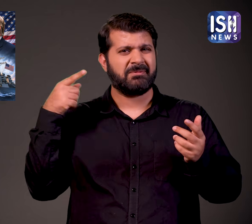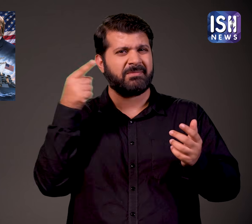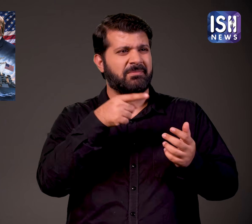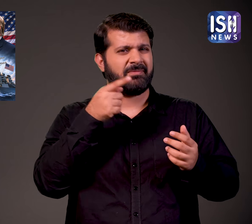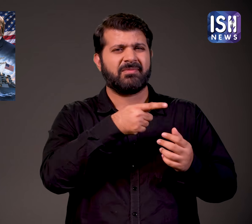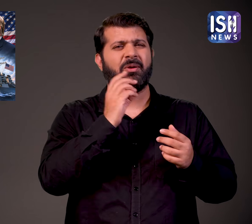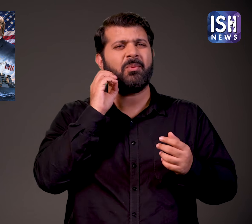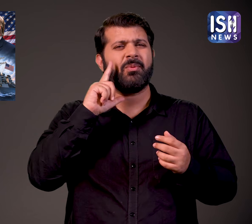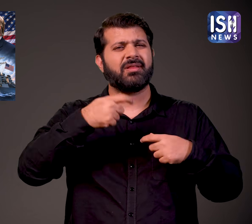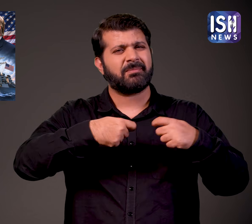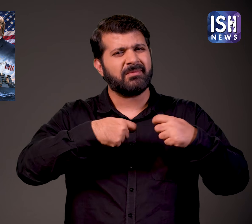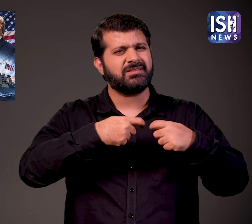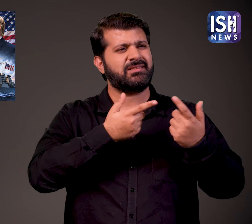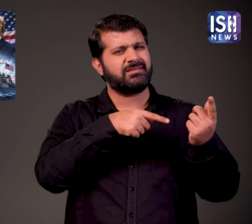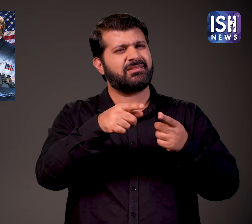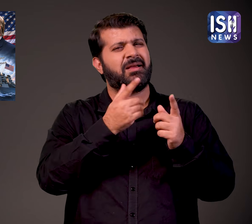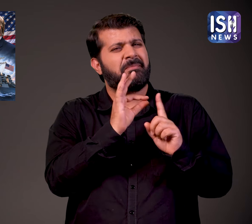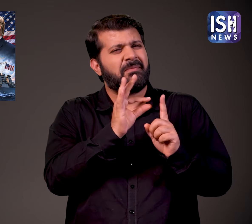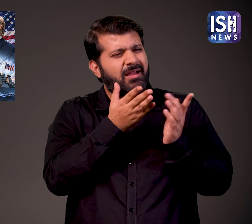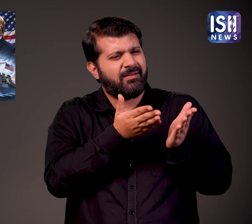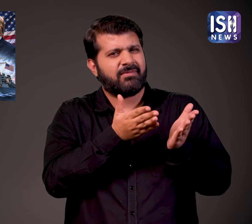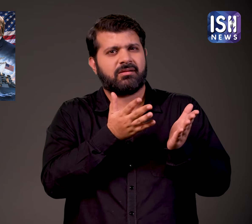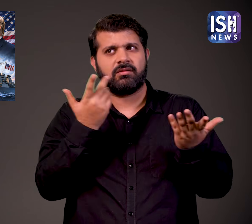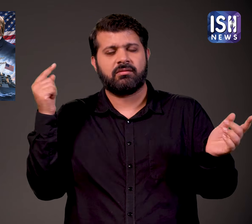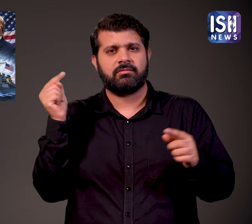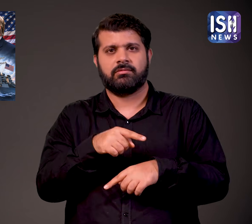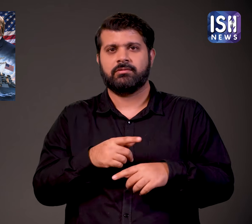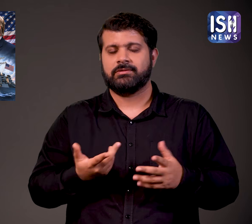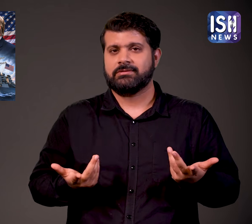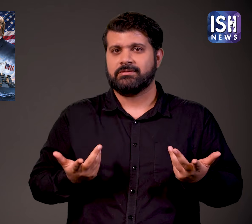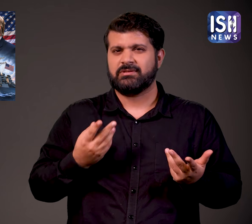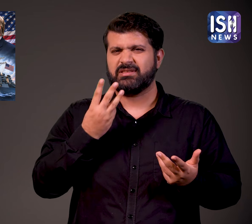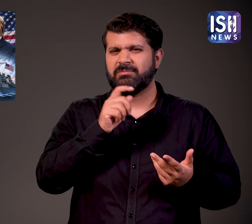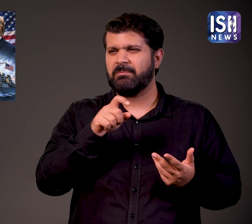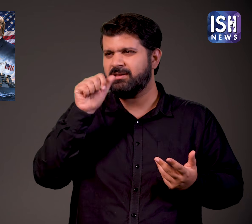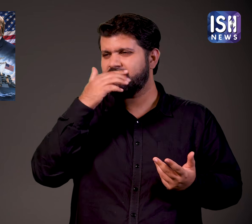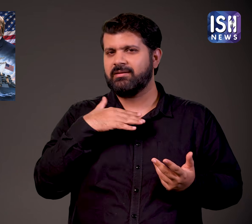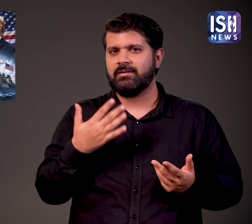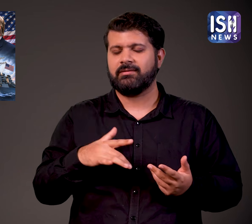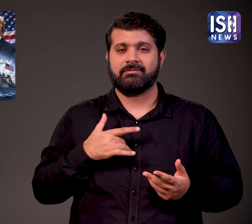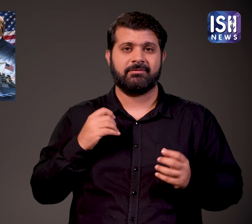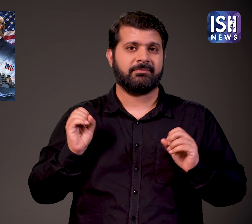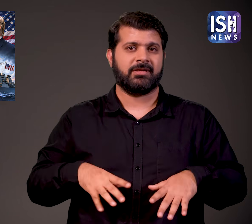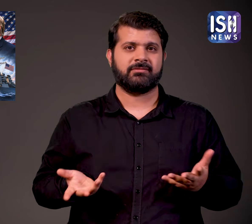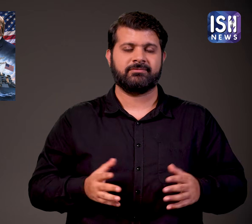The attack was carried out on a commercial oil tanker and claimed the lives of three Indians. Heartbreaking!